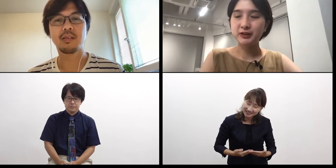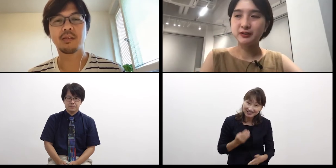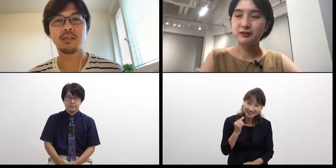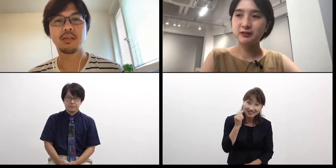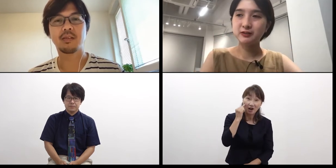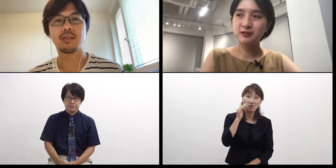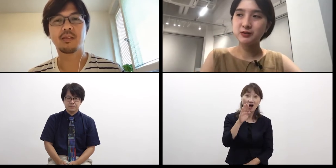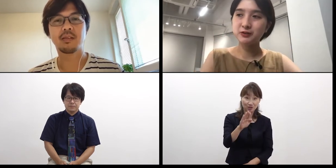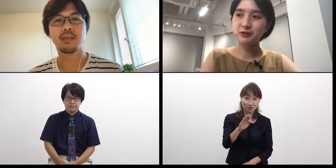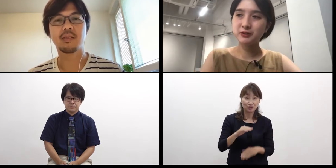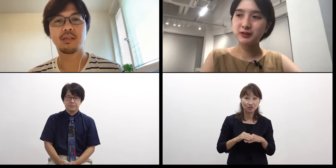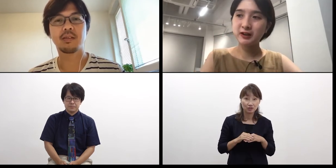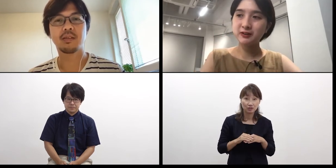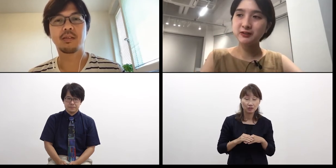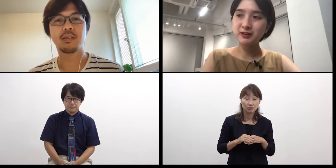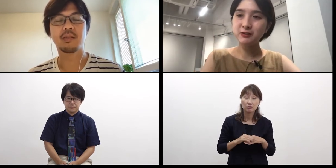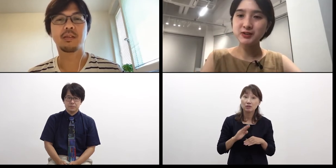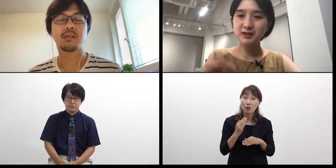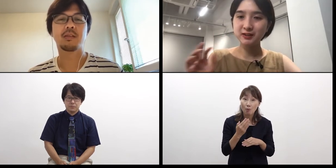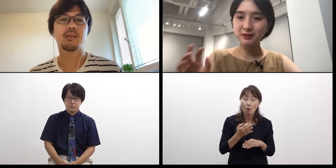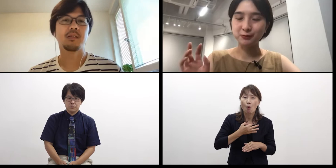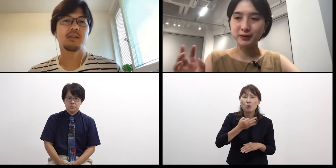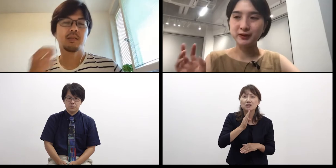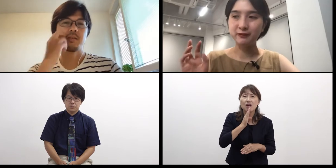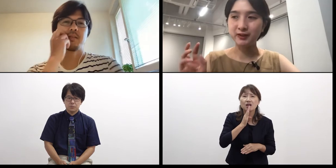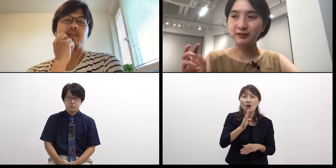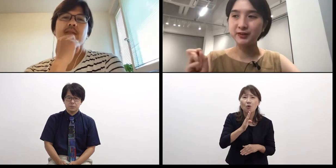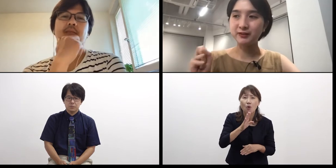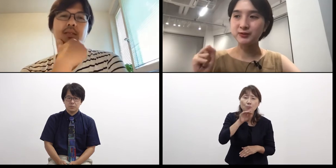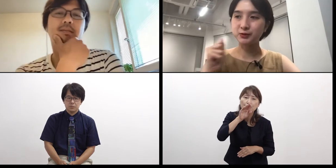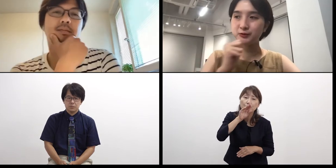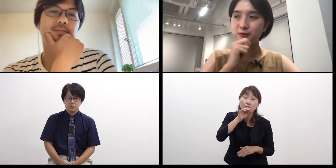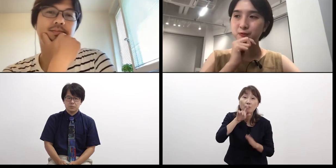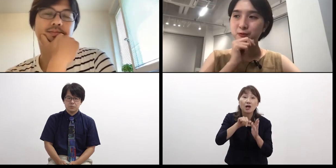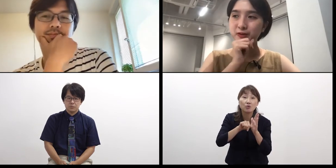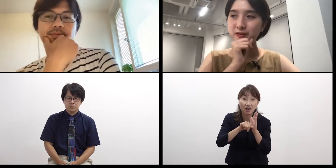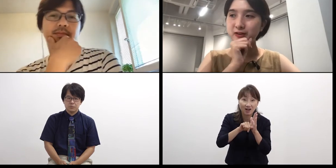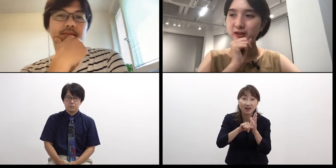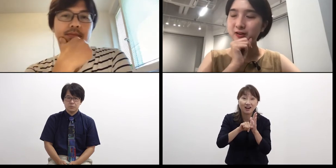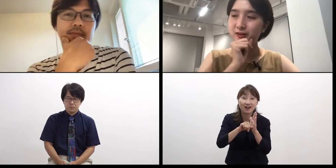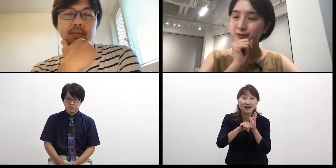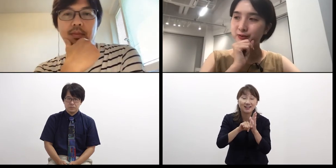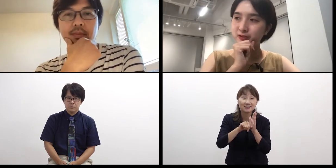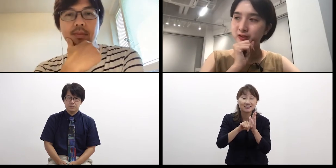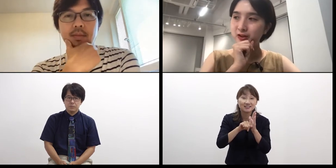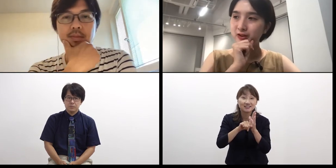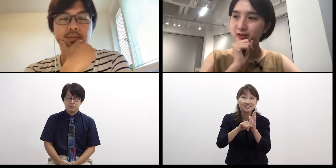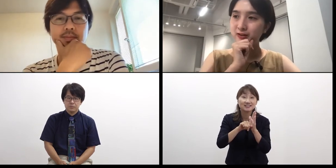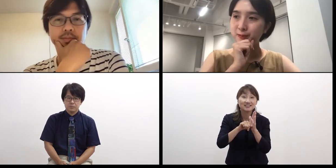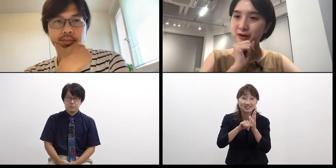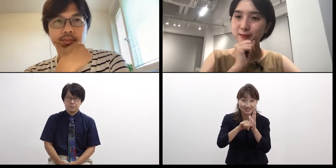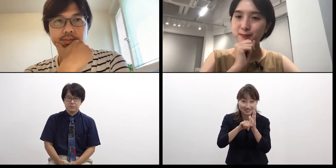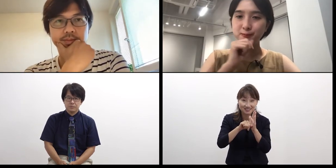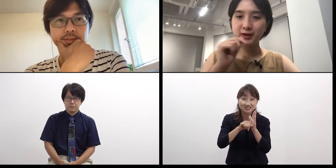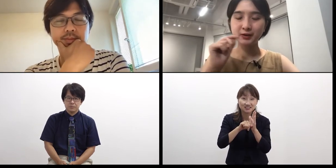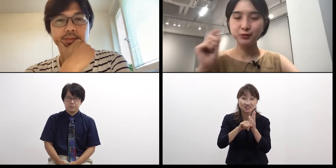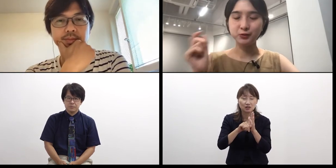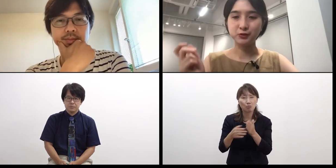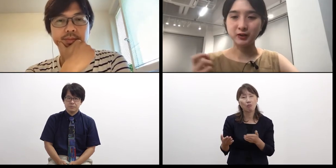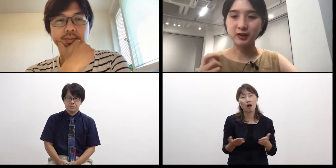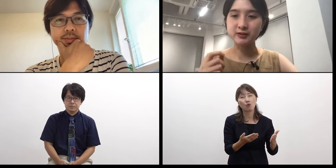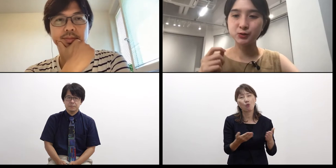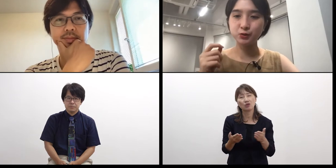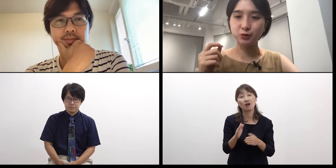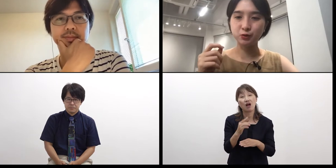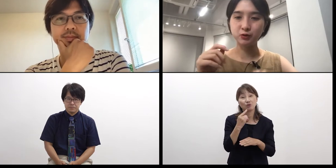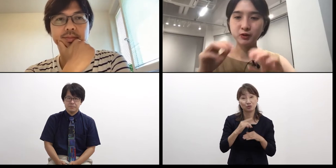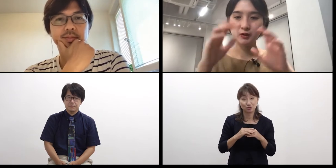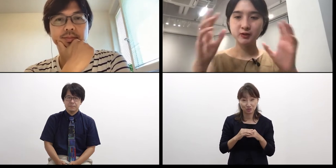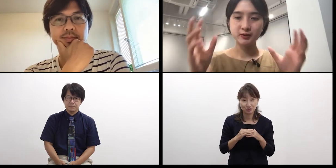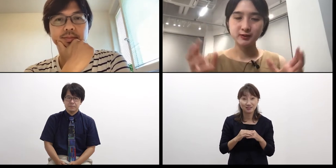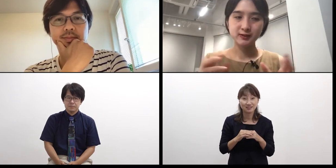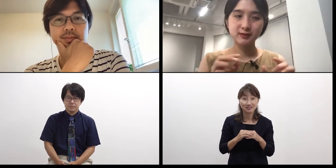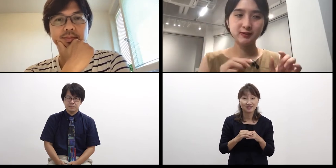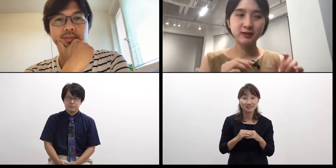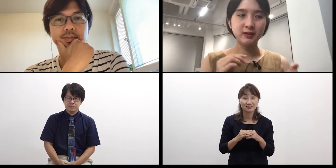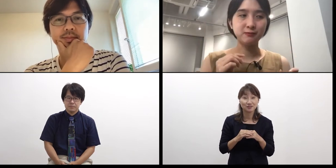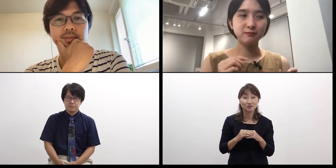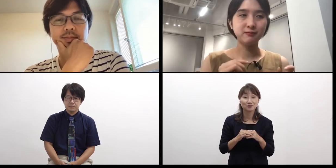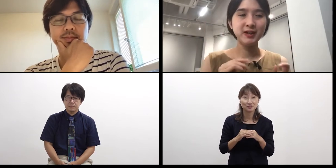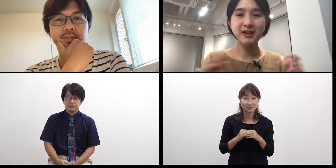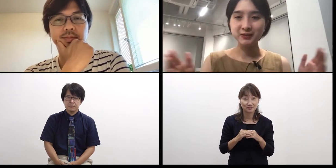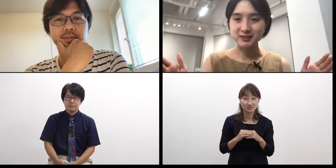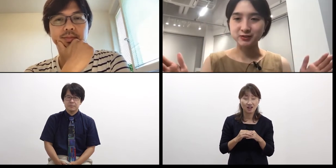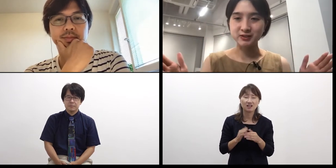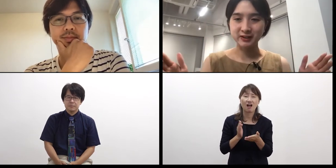But, in speech language, I somehow wander, or tend to talk too long.